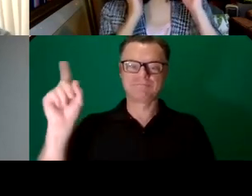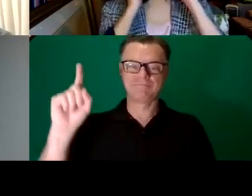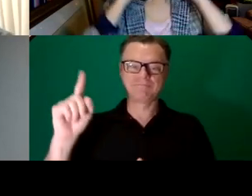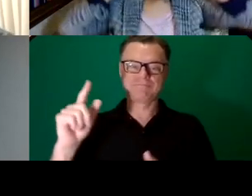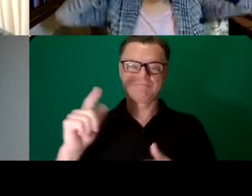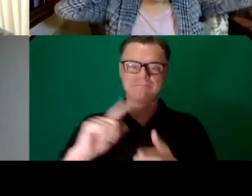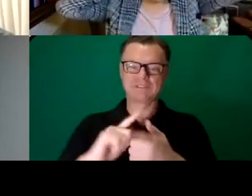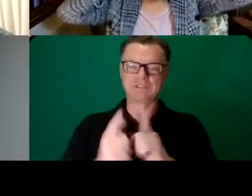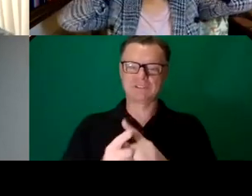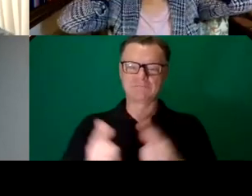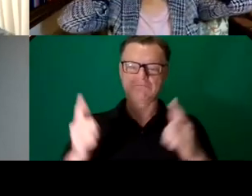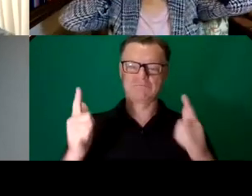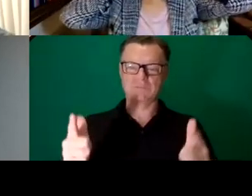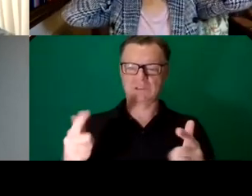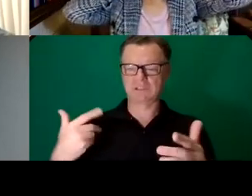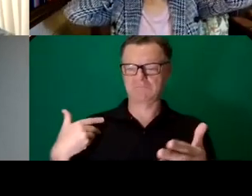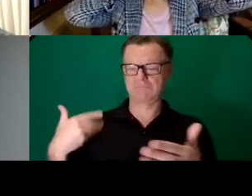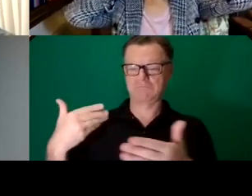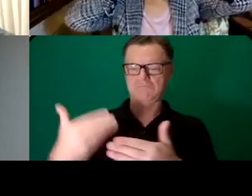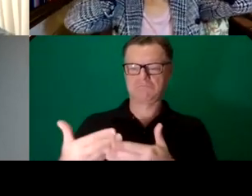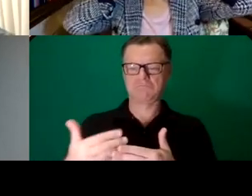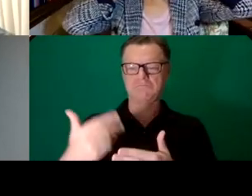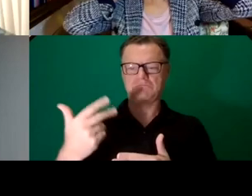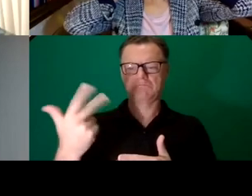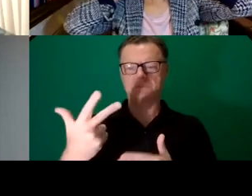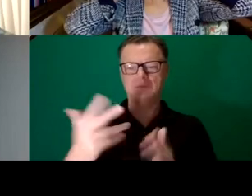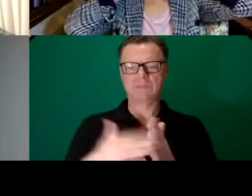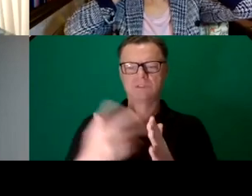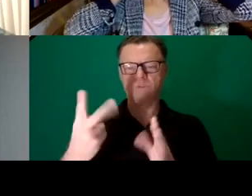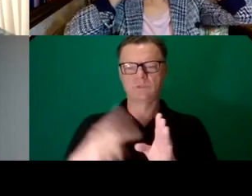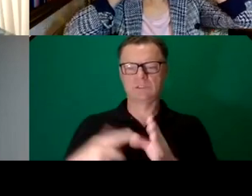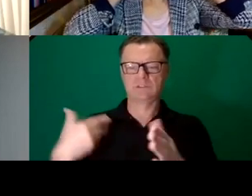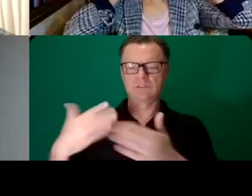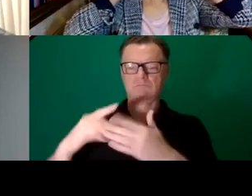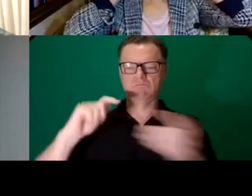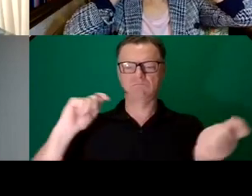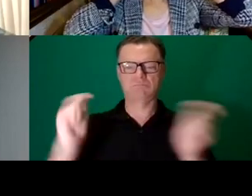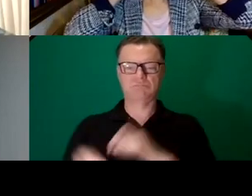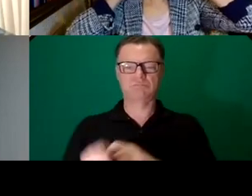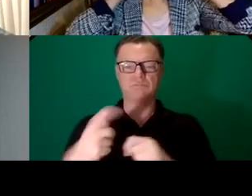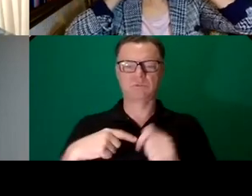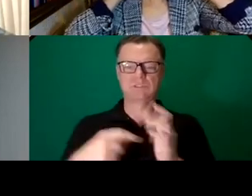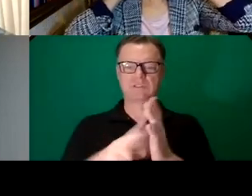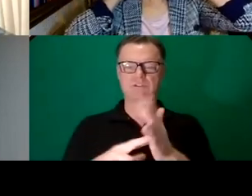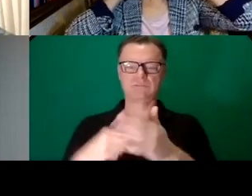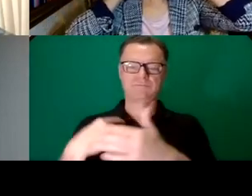changed dramatically in the last 18 months to two years but often Auslan, the only